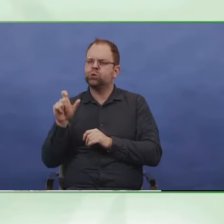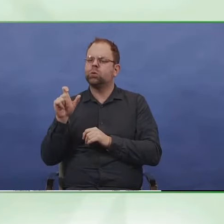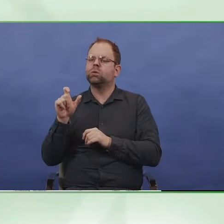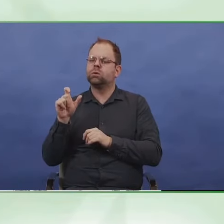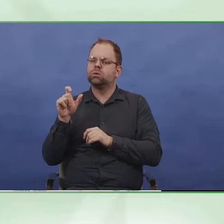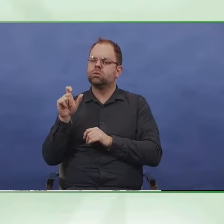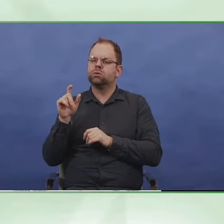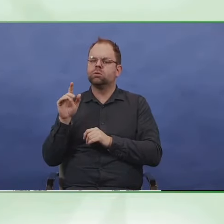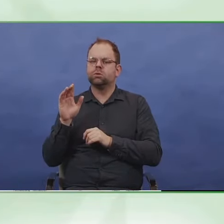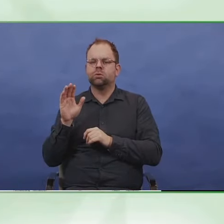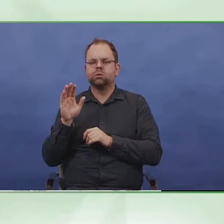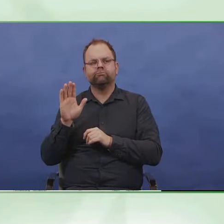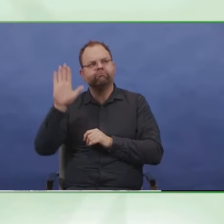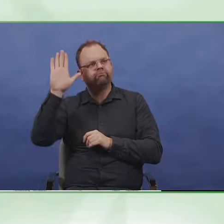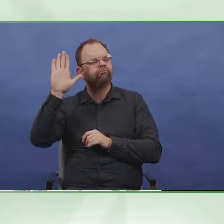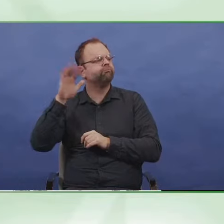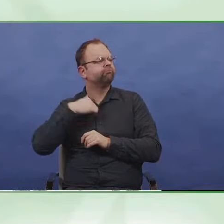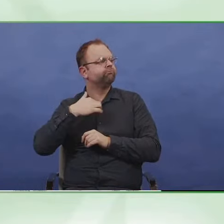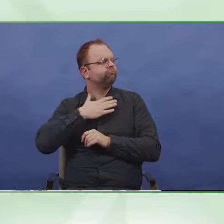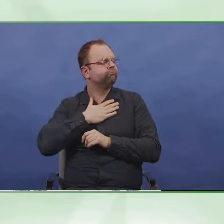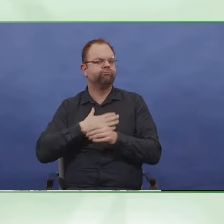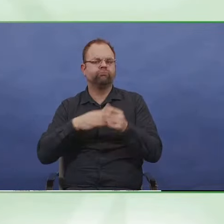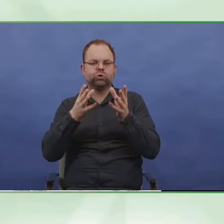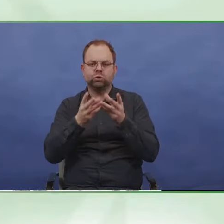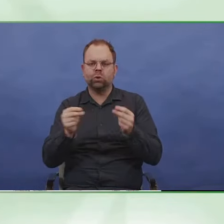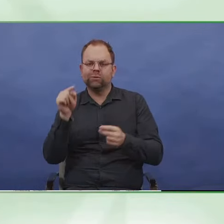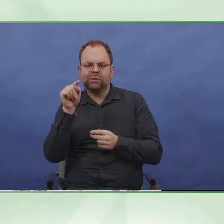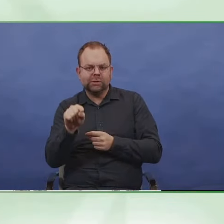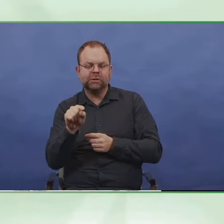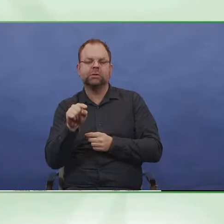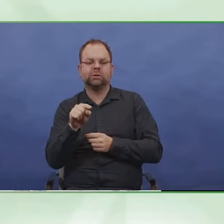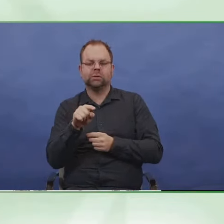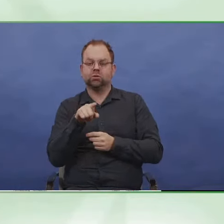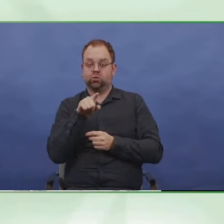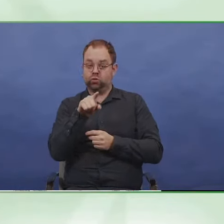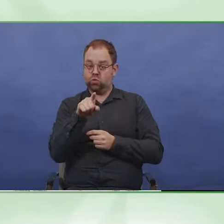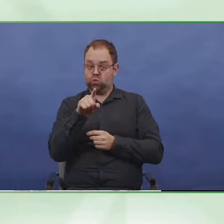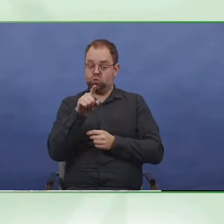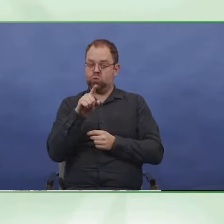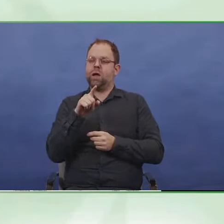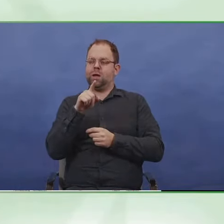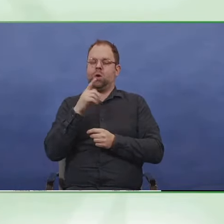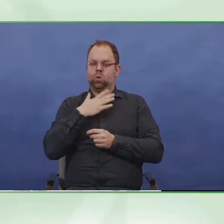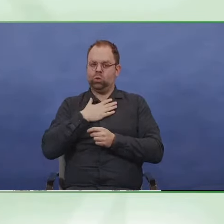There is an opportunity to have entrepreneurs with disabilities but